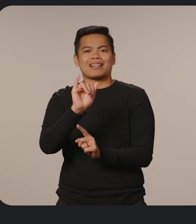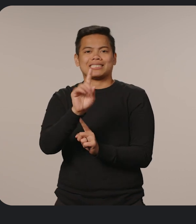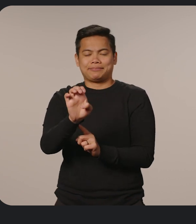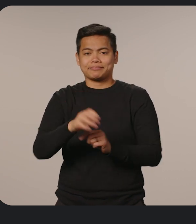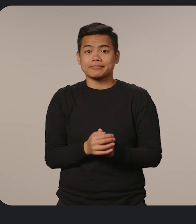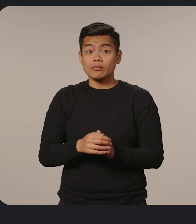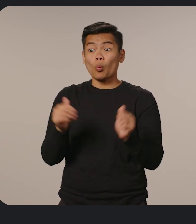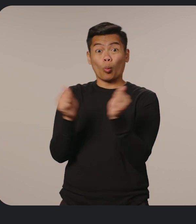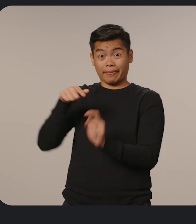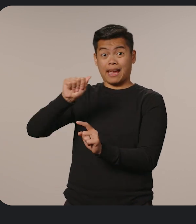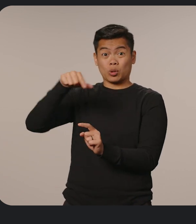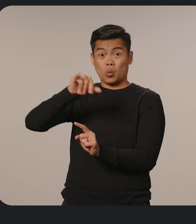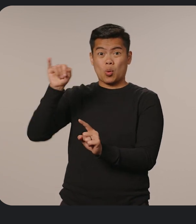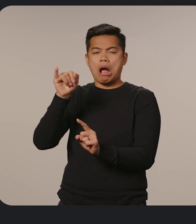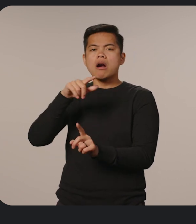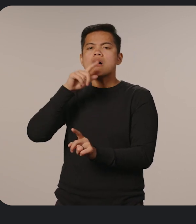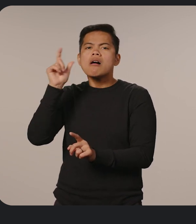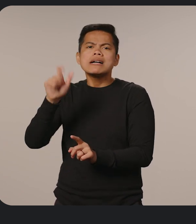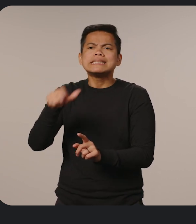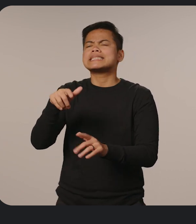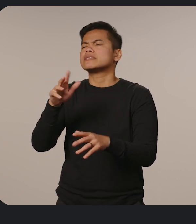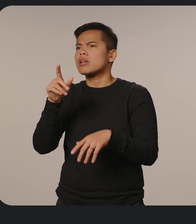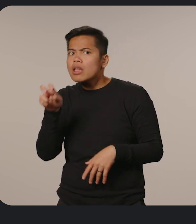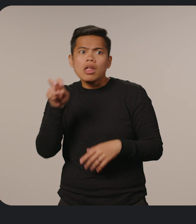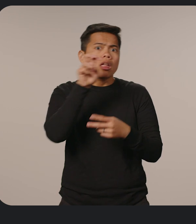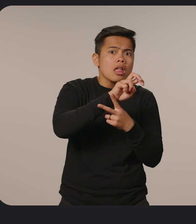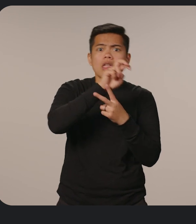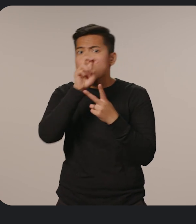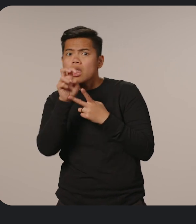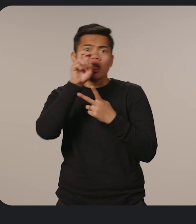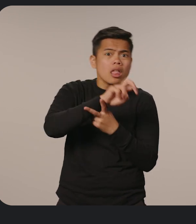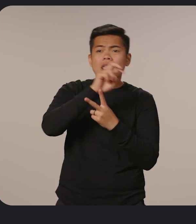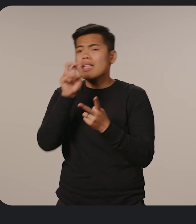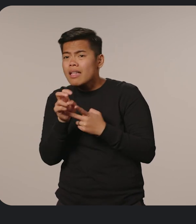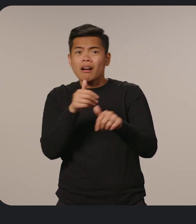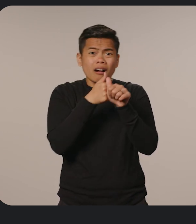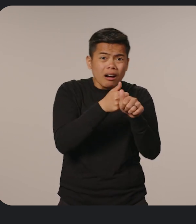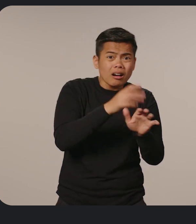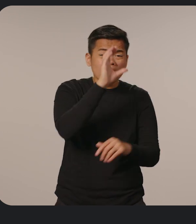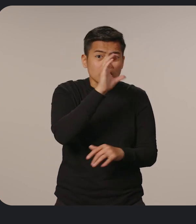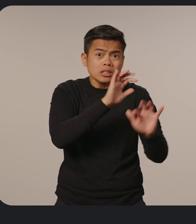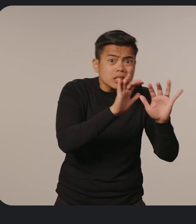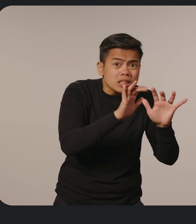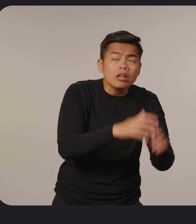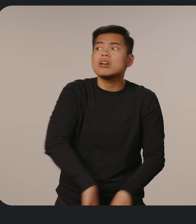with aqi there's no need to spend your day jumping back and forth between stack